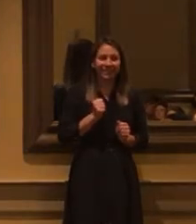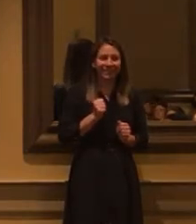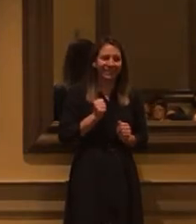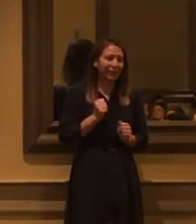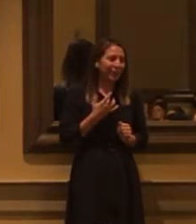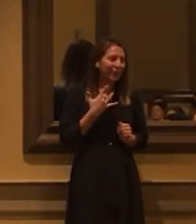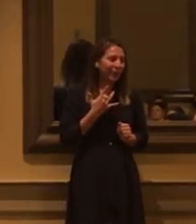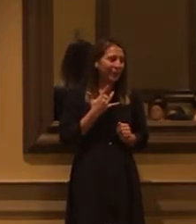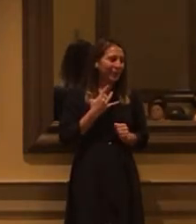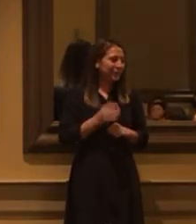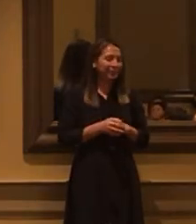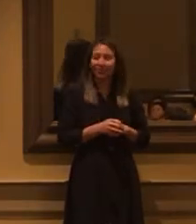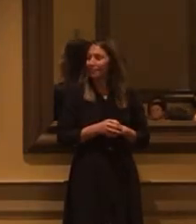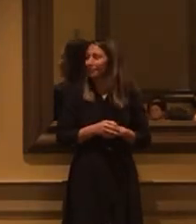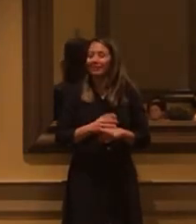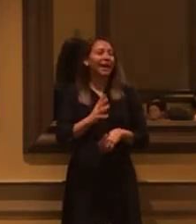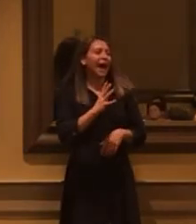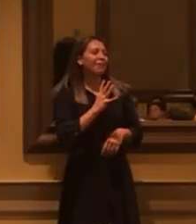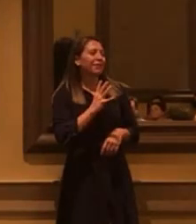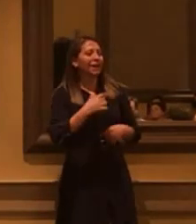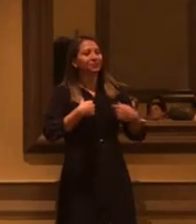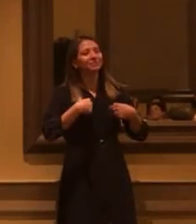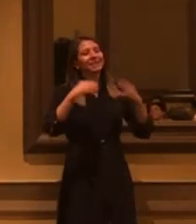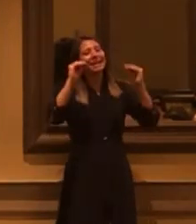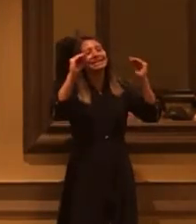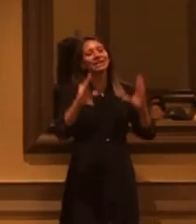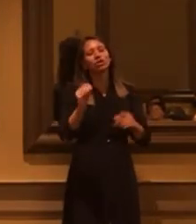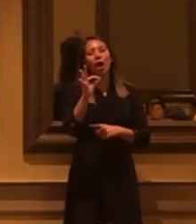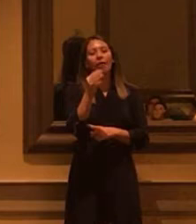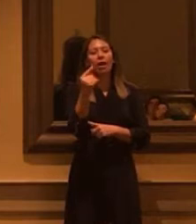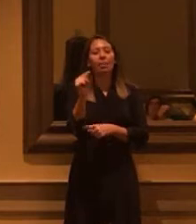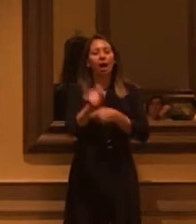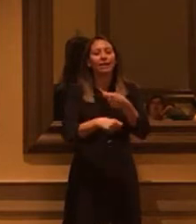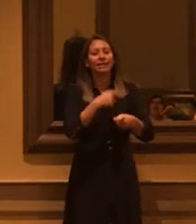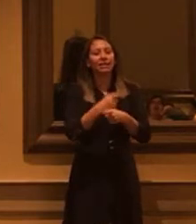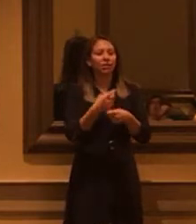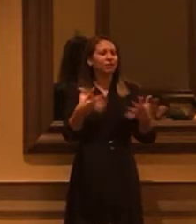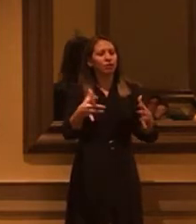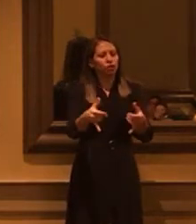Fine, we can try it again. Follow my pace.